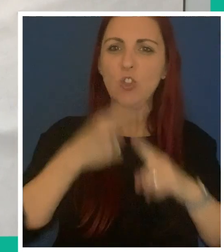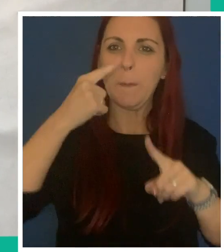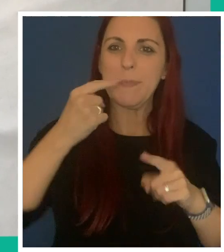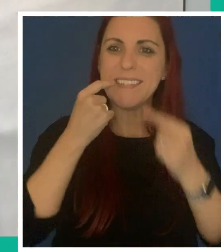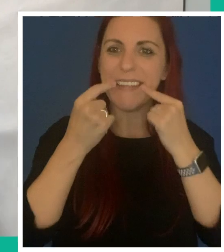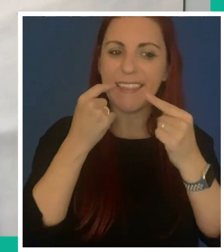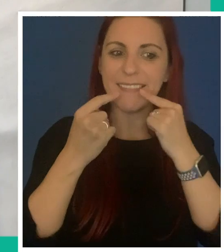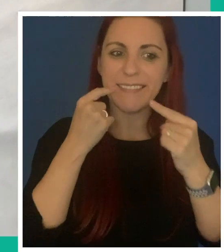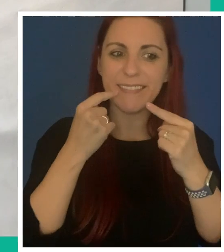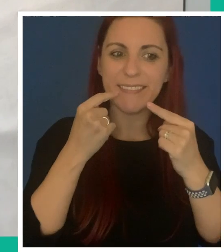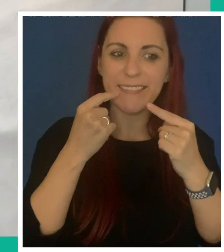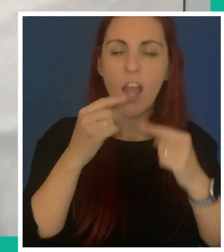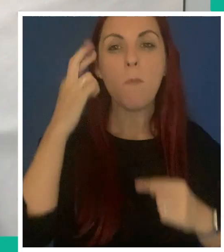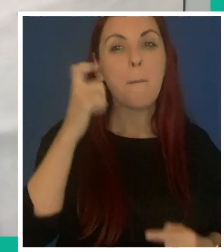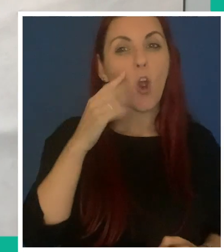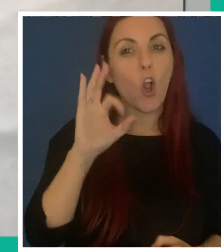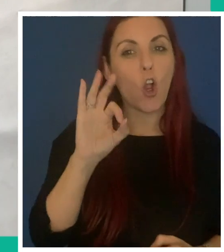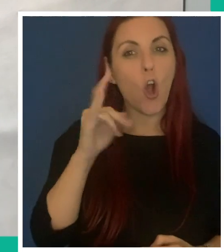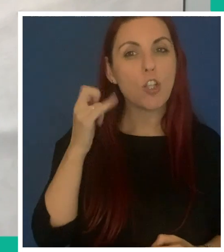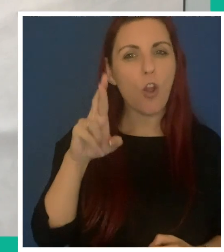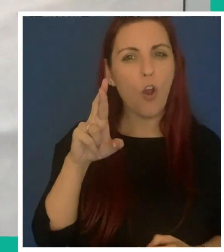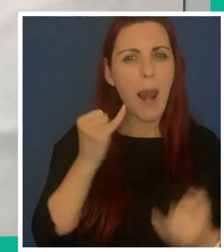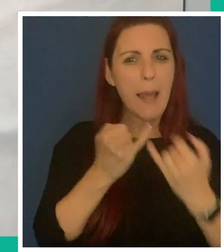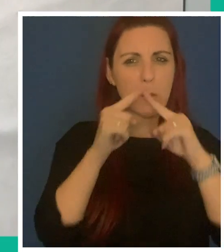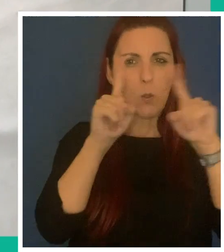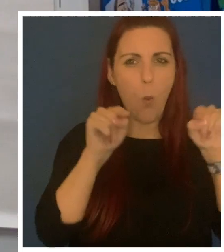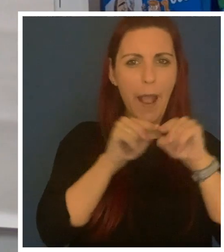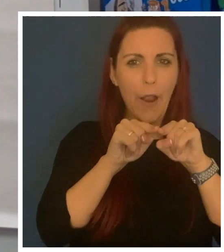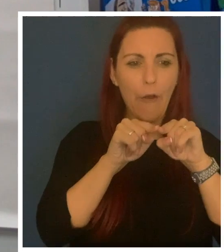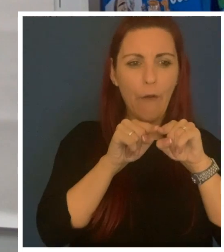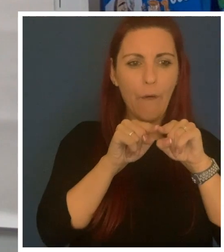Guzzler's teeth are kind of like little squares, but dog's teeth are kind of